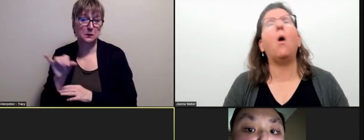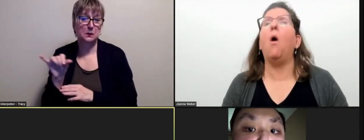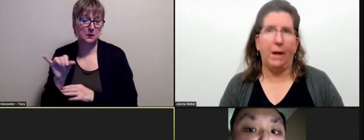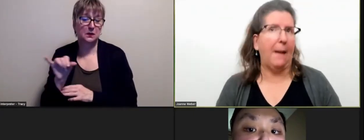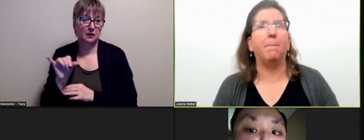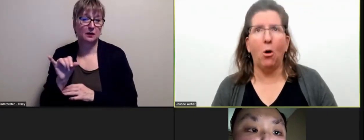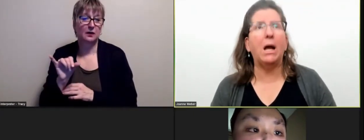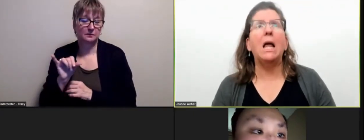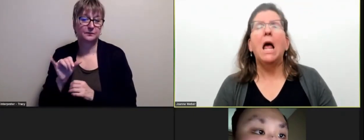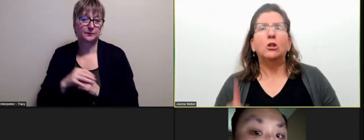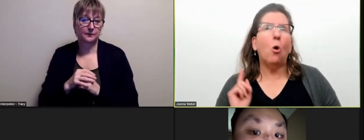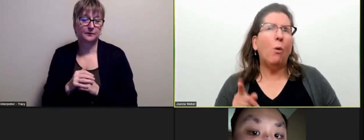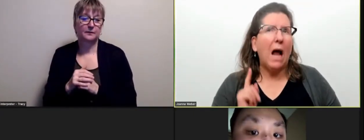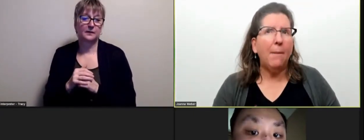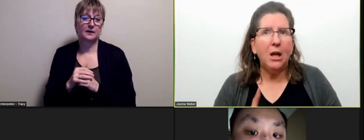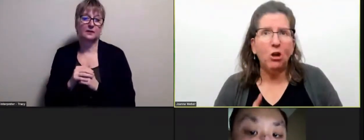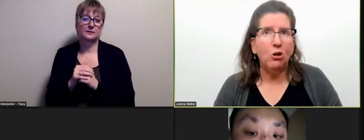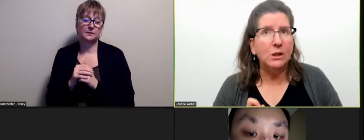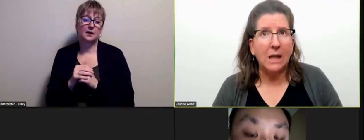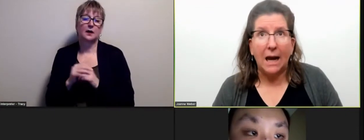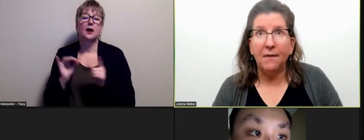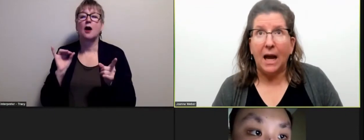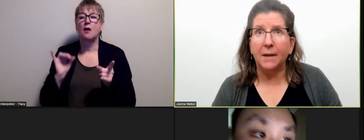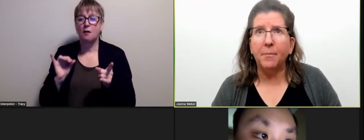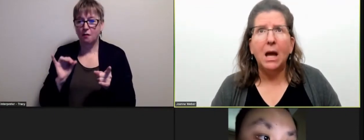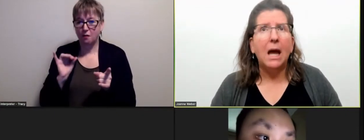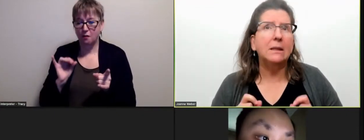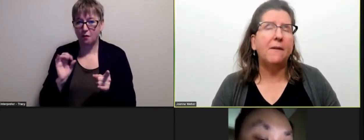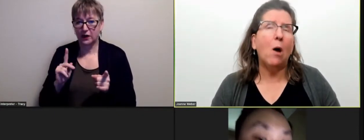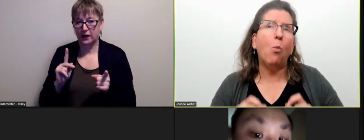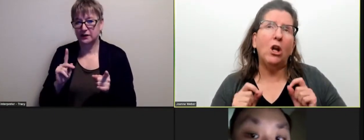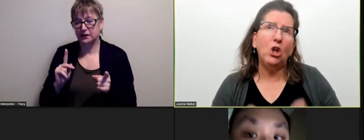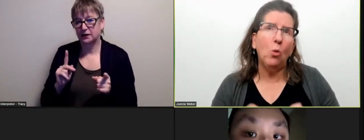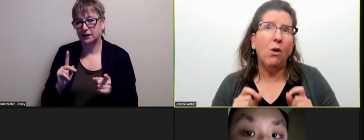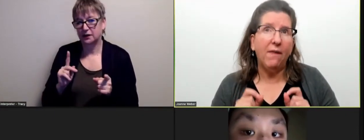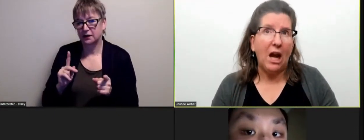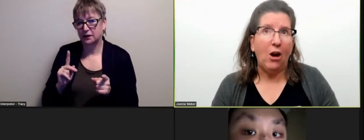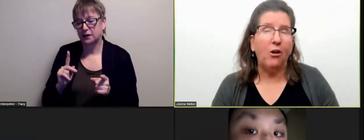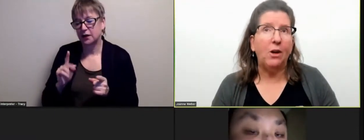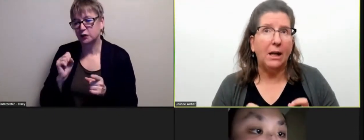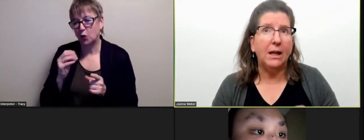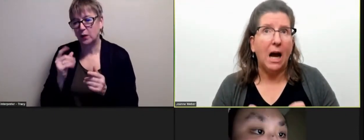Dr. Weber: oh okay, okay. So what I'm hearing you saying then, is that when you were there in Nanaimo